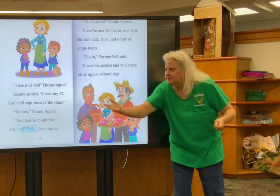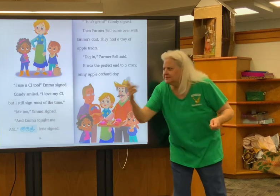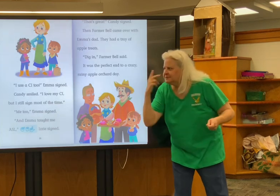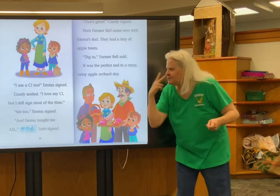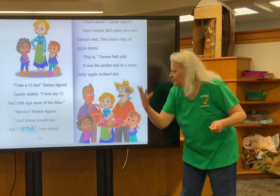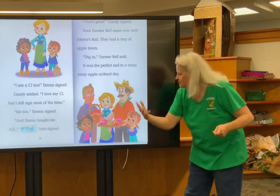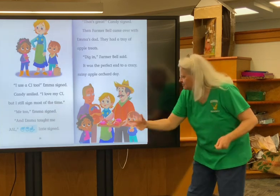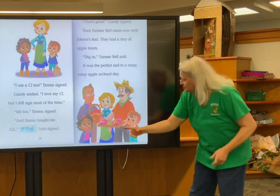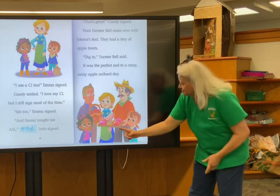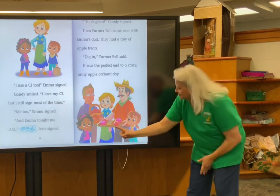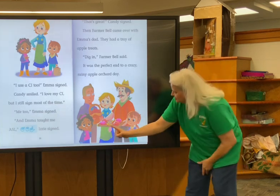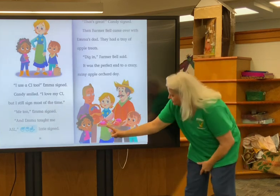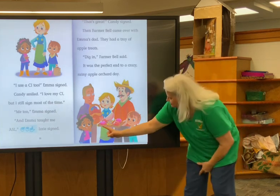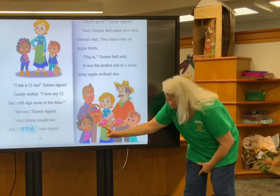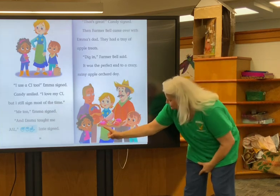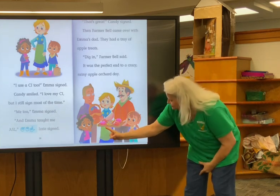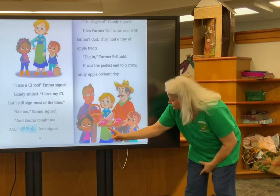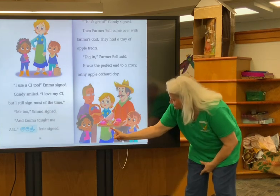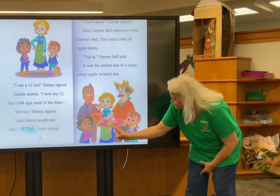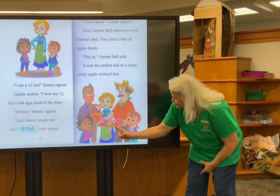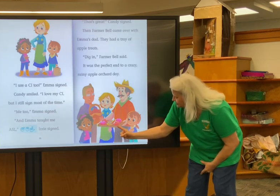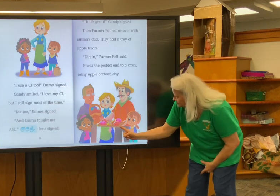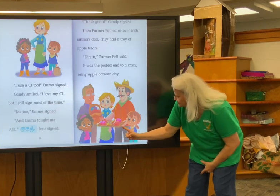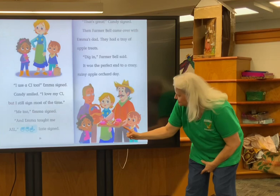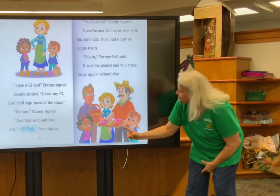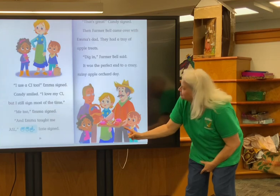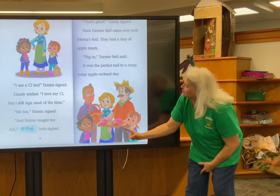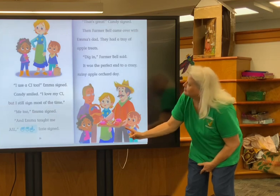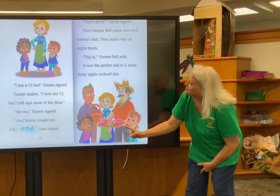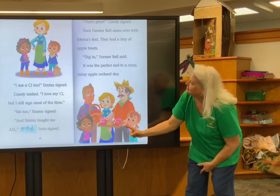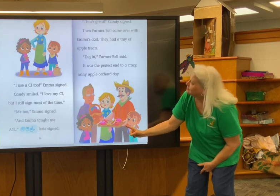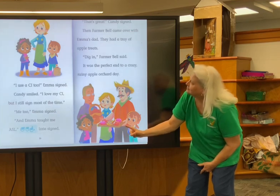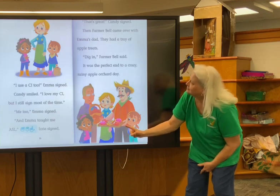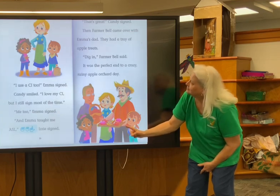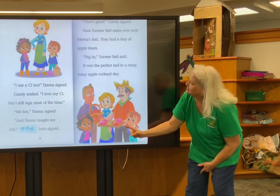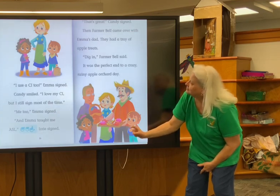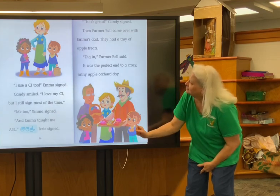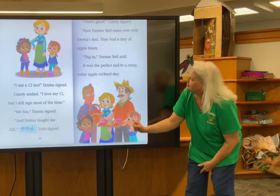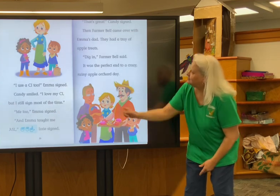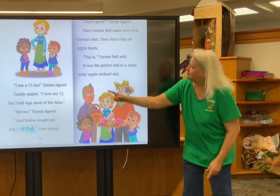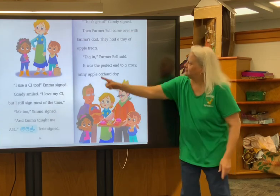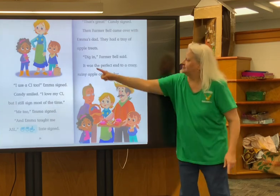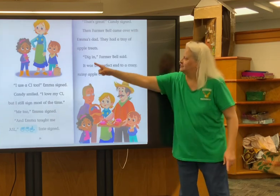They had a tray of apple treats. See that tray in the picture?